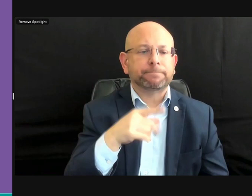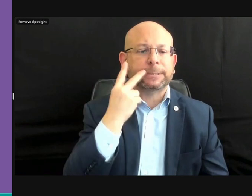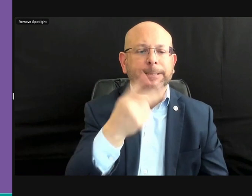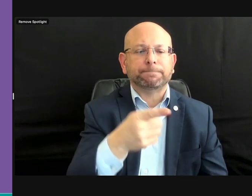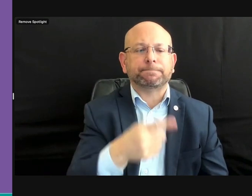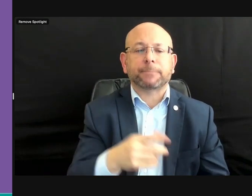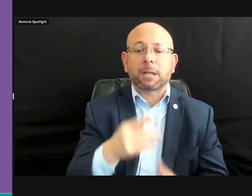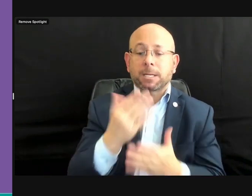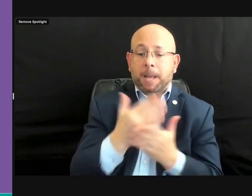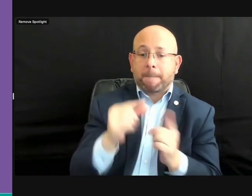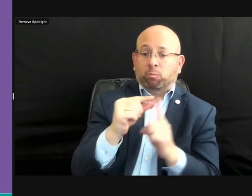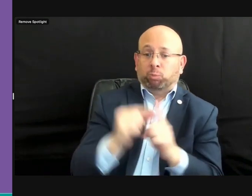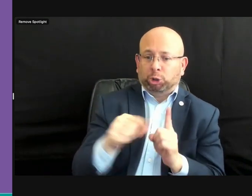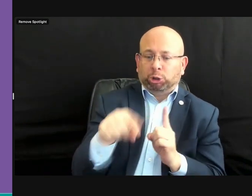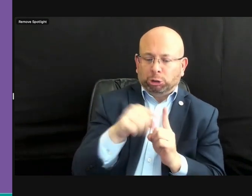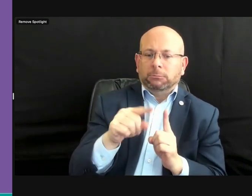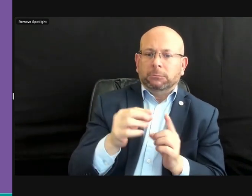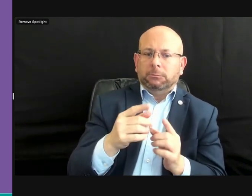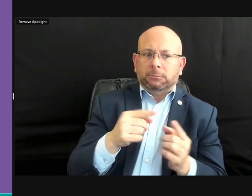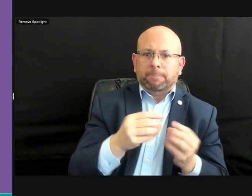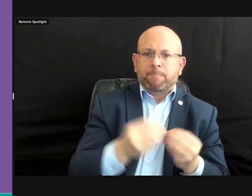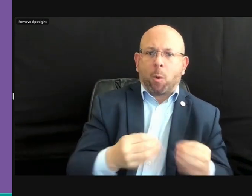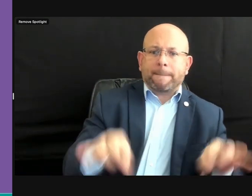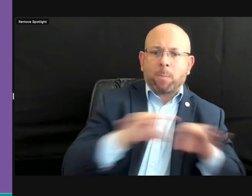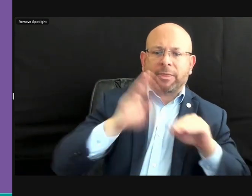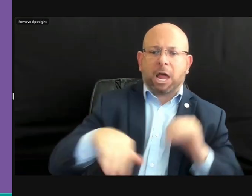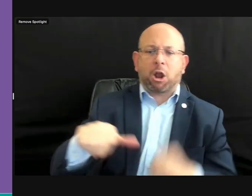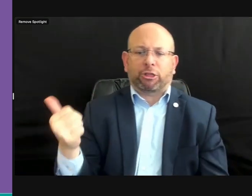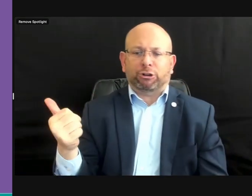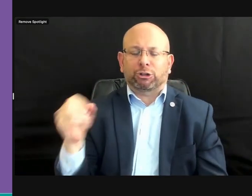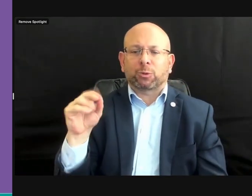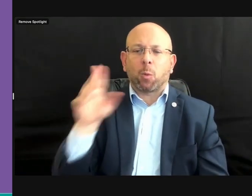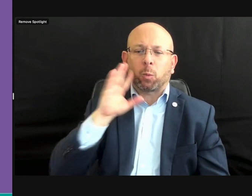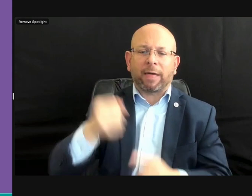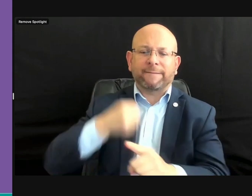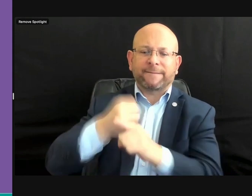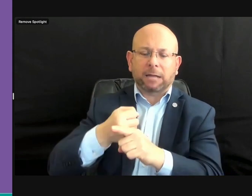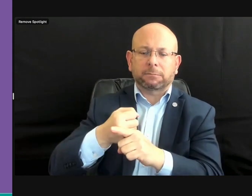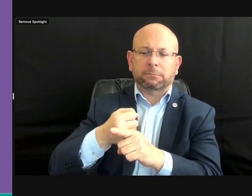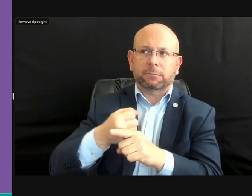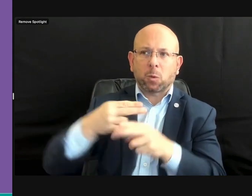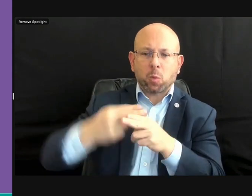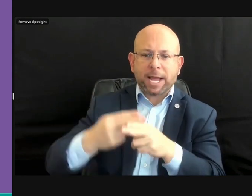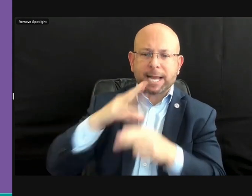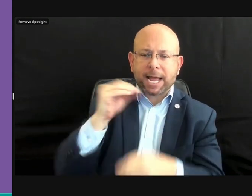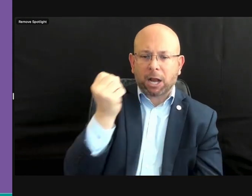As you see on the slide, some words have more importance than others. And that affects the weight and understanding